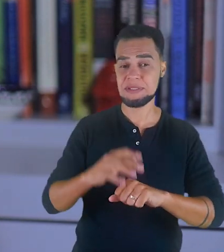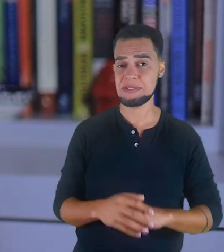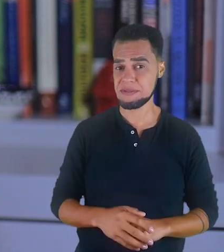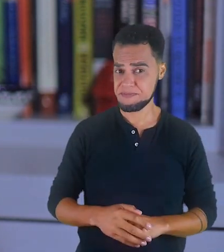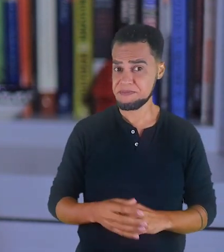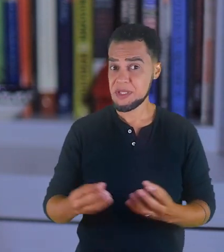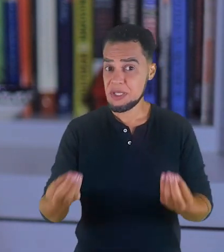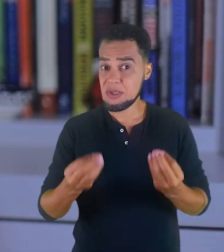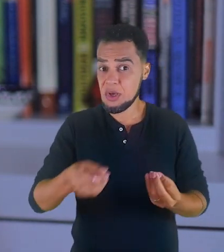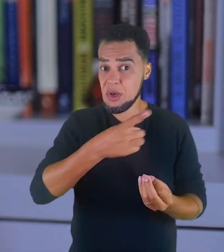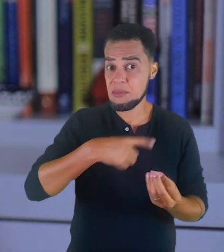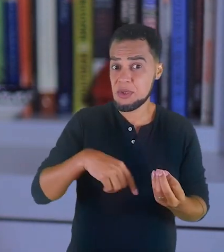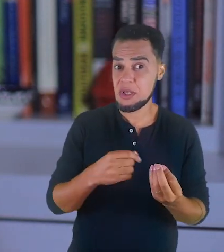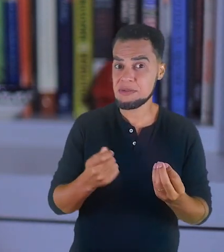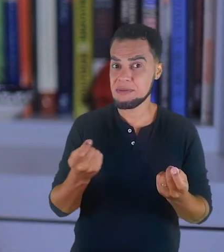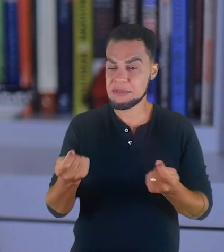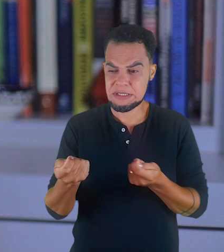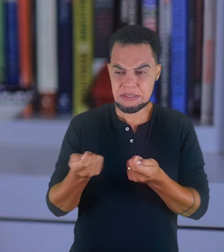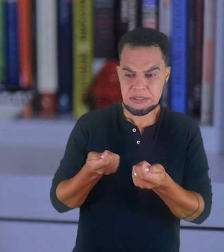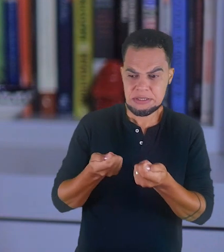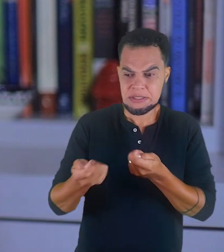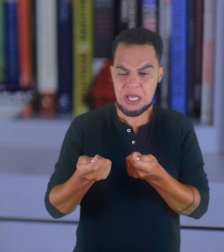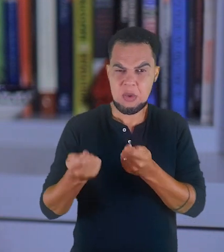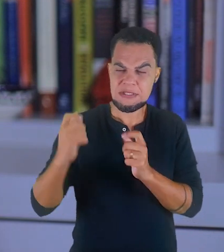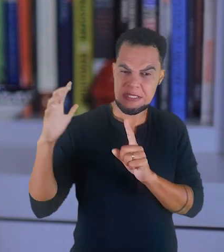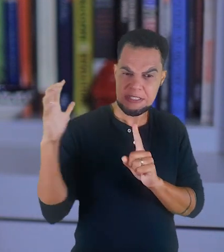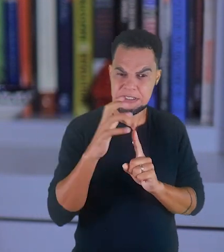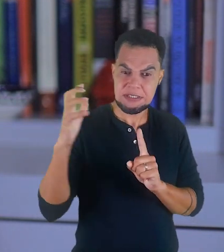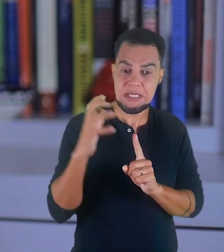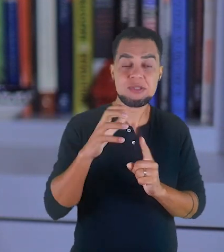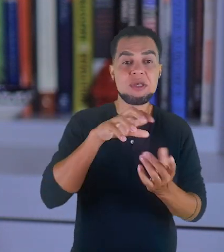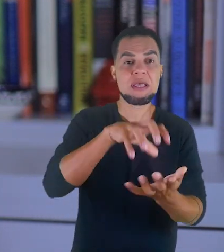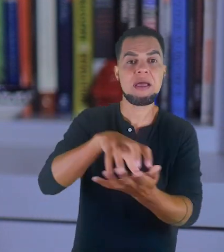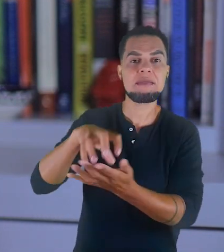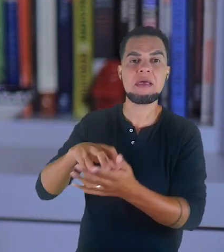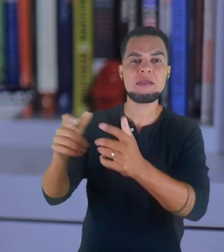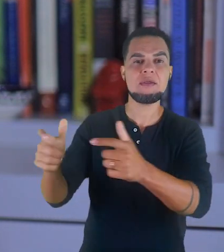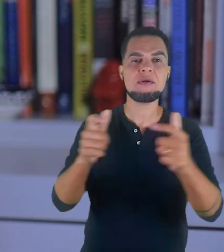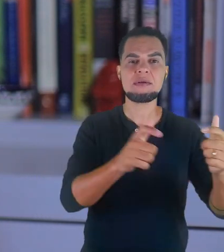and how we will deal with the internal tensions and contradictions of each location,